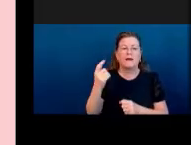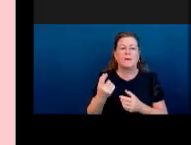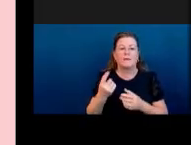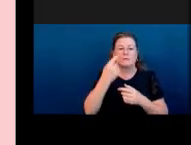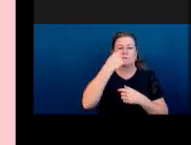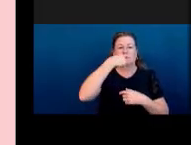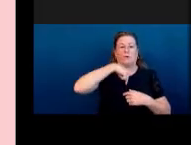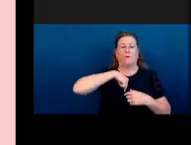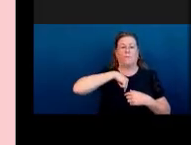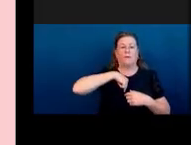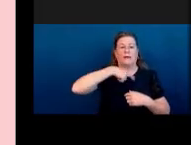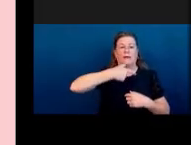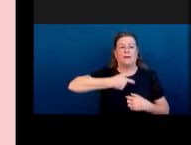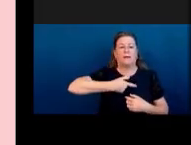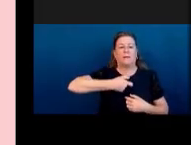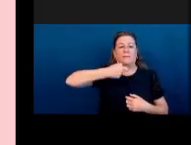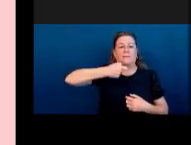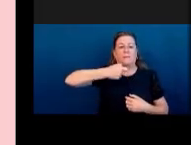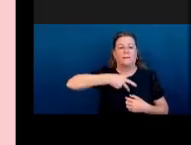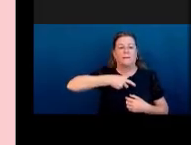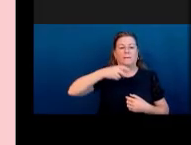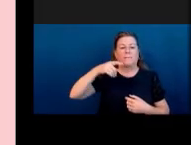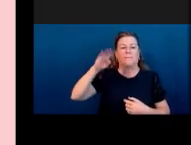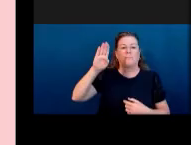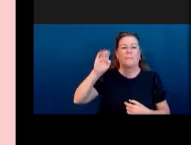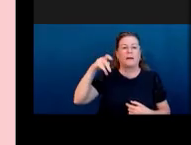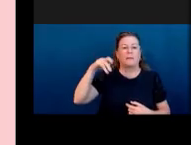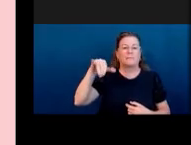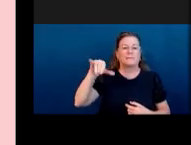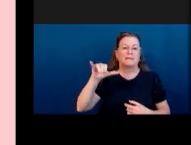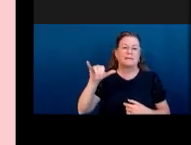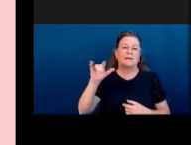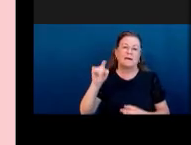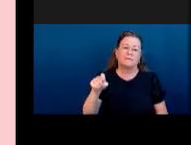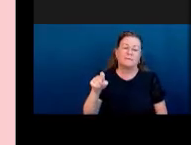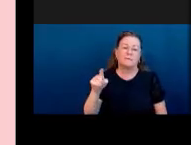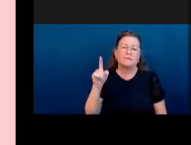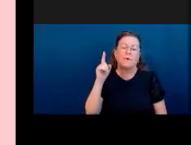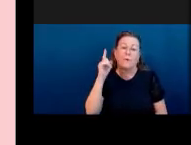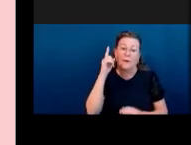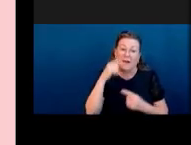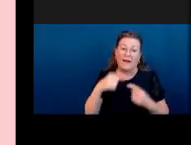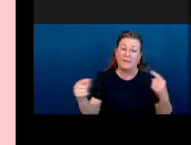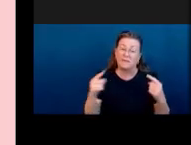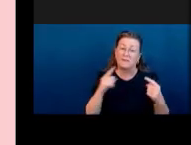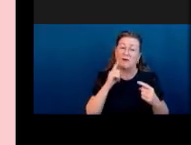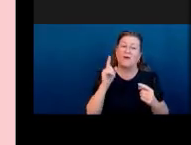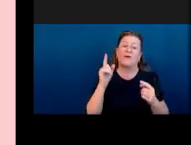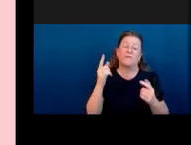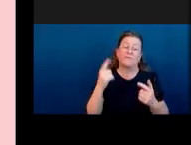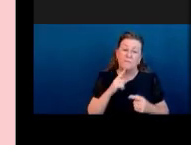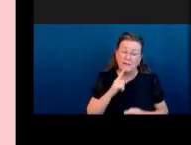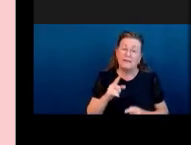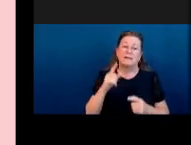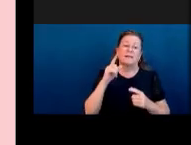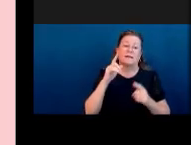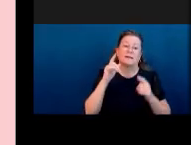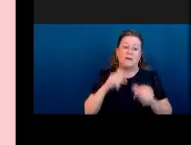a biopsy, but it's something to think about. Allergies are really, really common in the autistic population. I work with